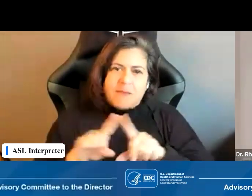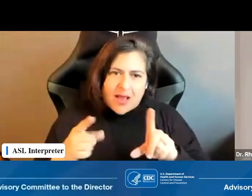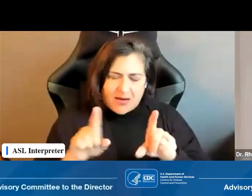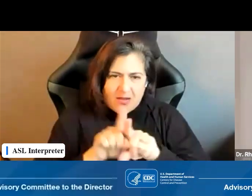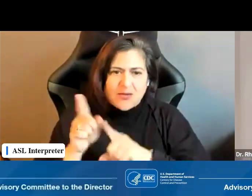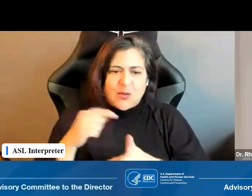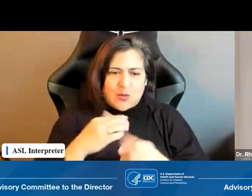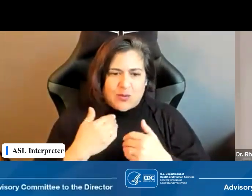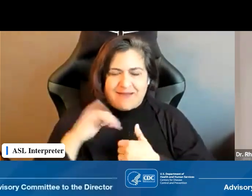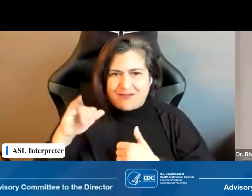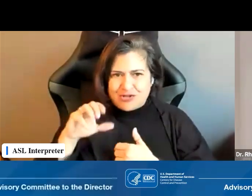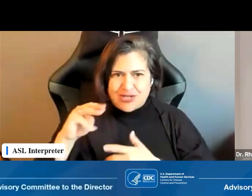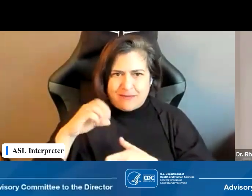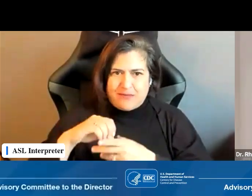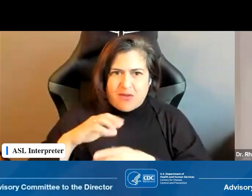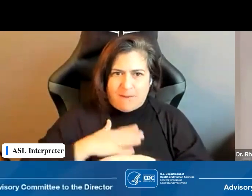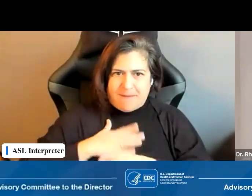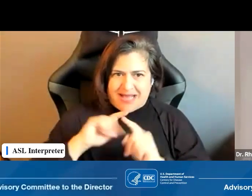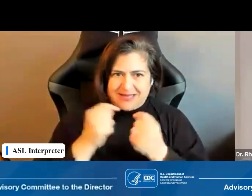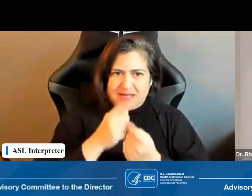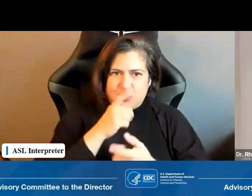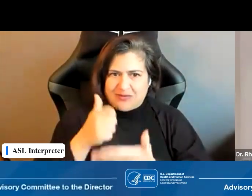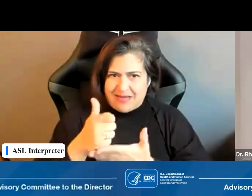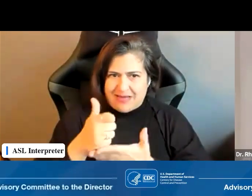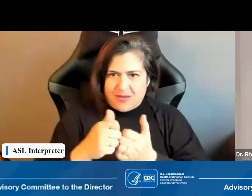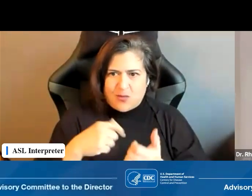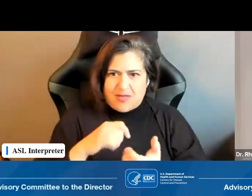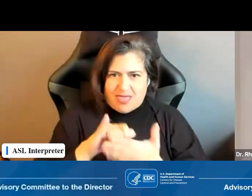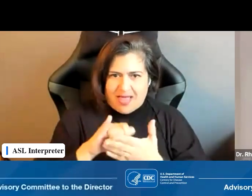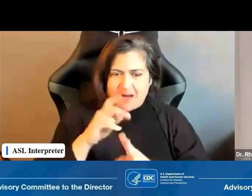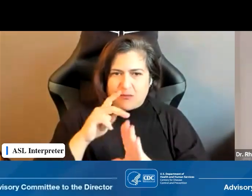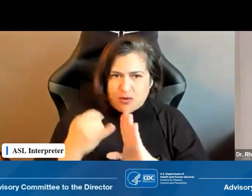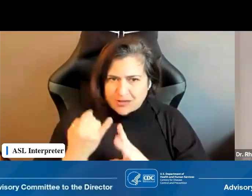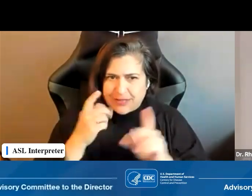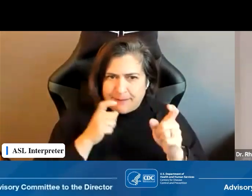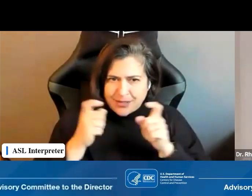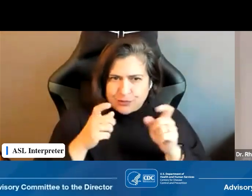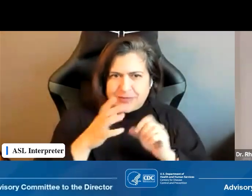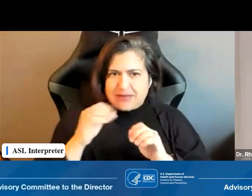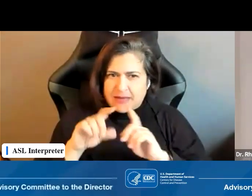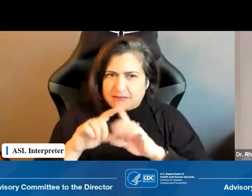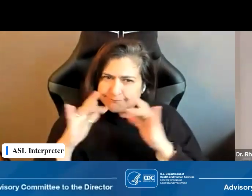And then we also have other staff who are helping us with the project management pieces of it and some of the other communications as well. Yeah.